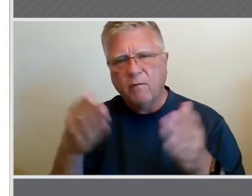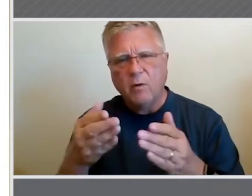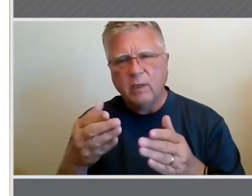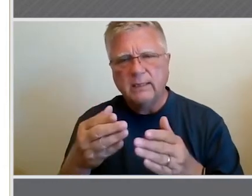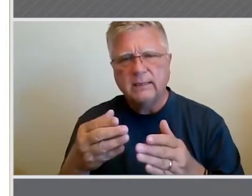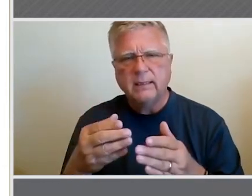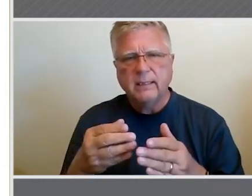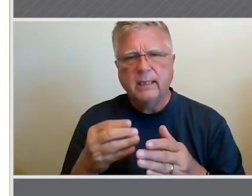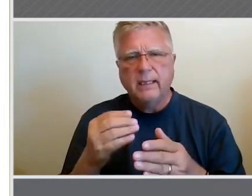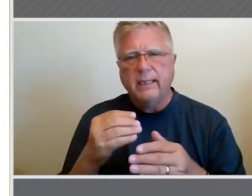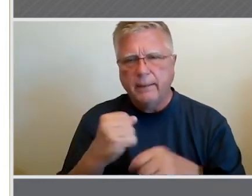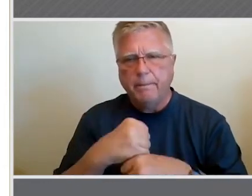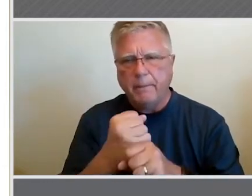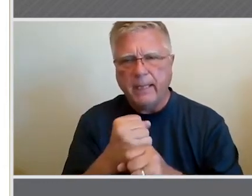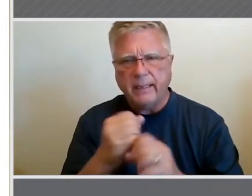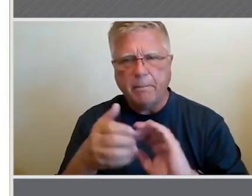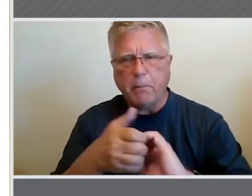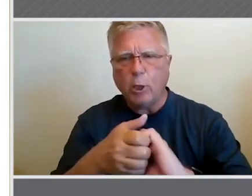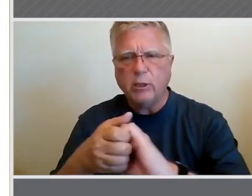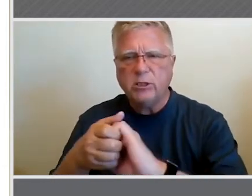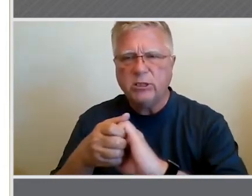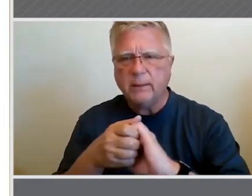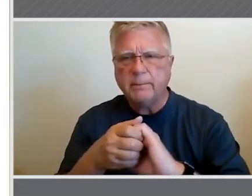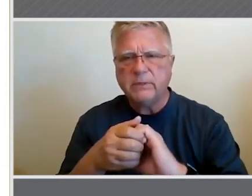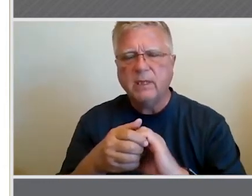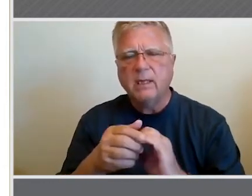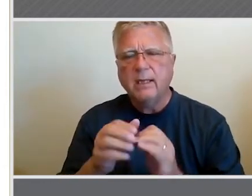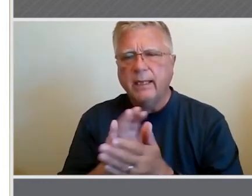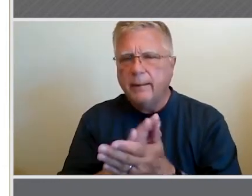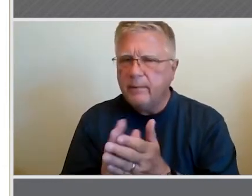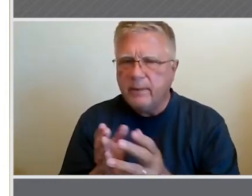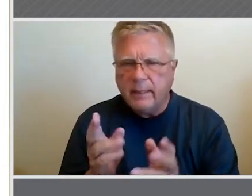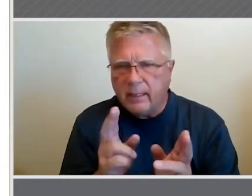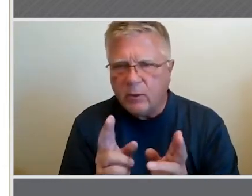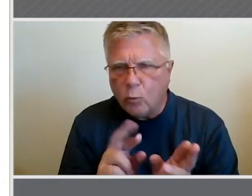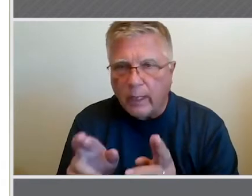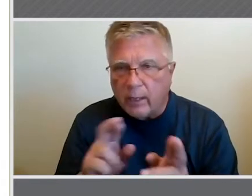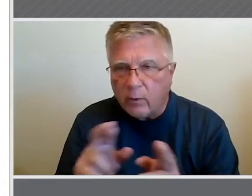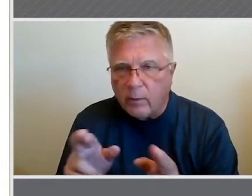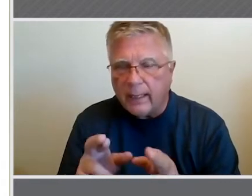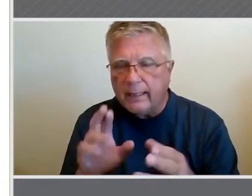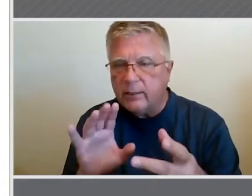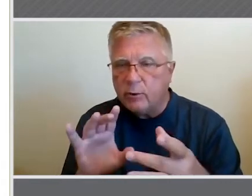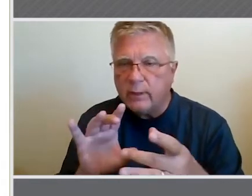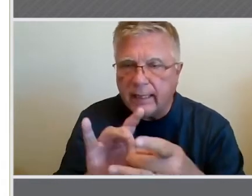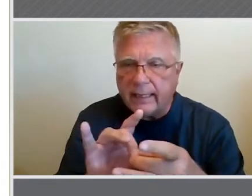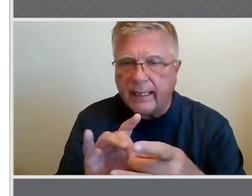some partnerships to be more proactive in in connecting the jobs that we create with